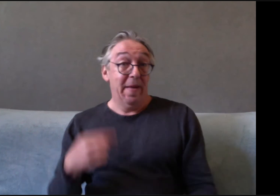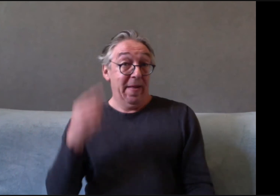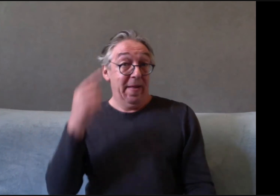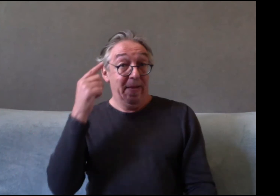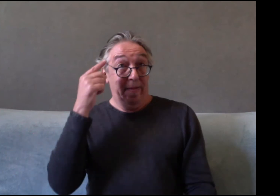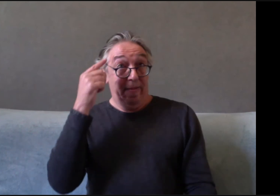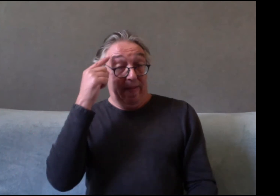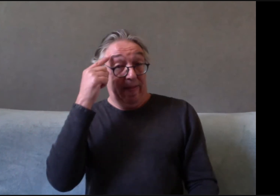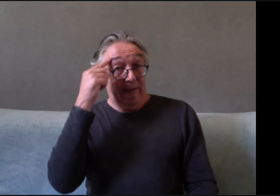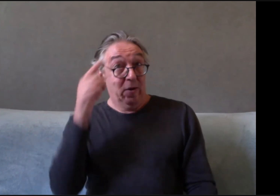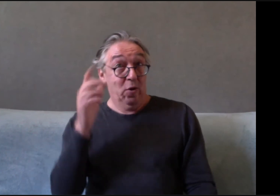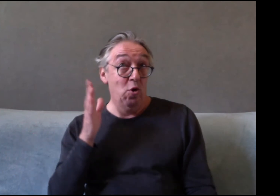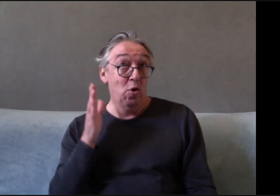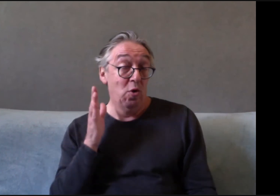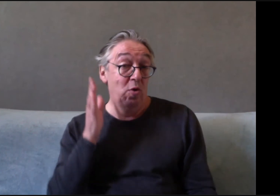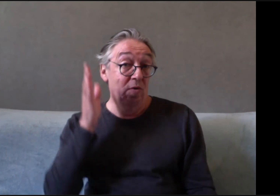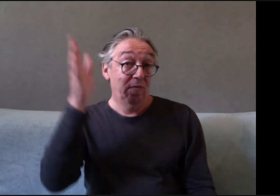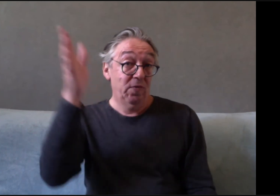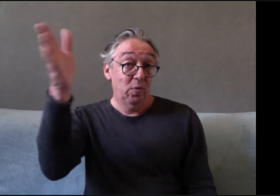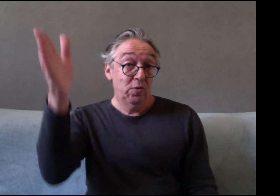a bigger feature of how education is delivered.